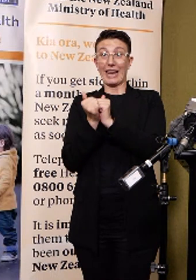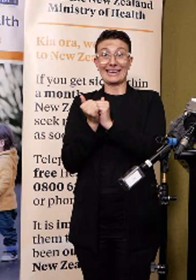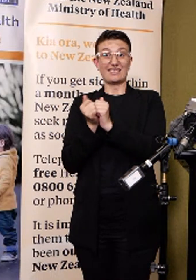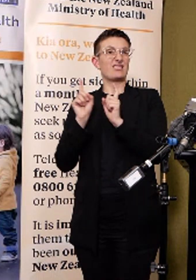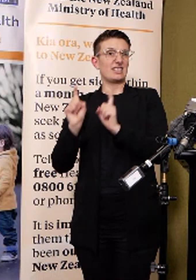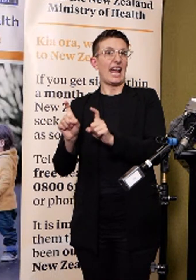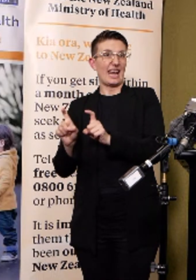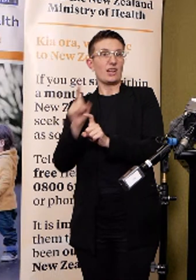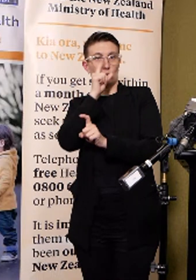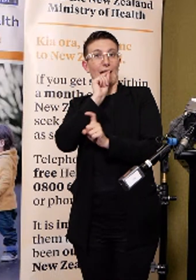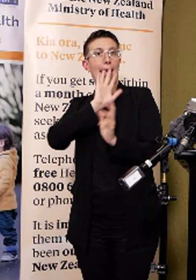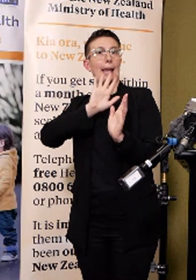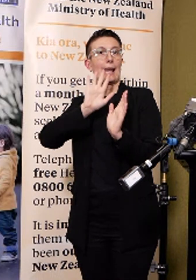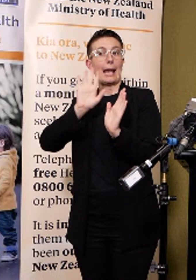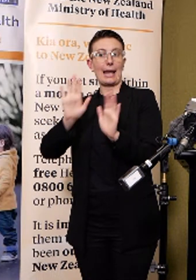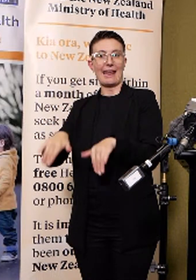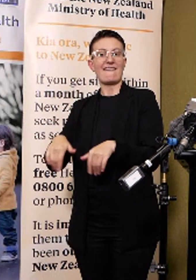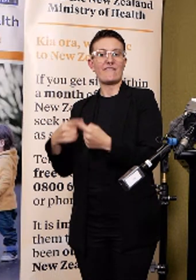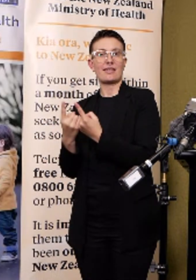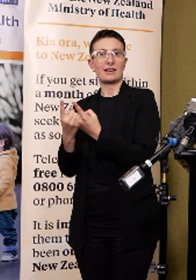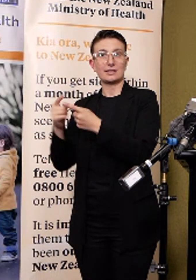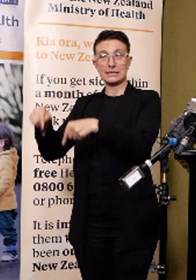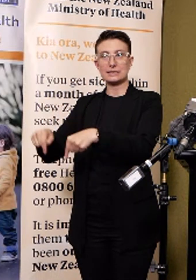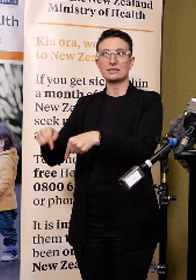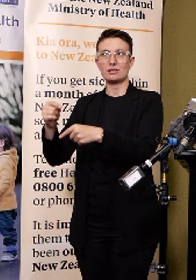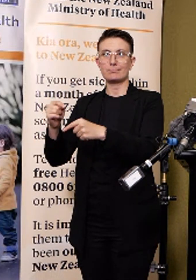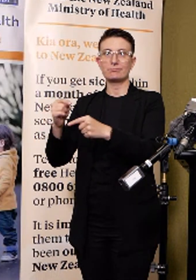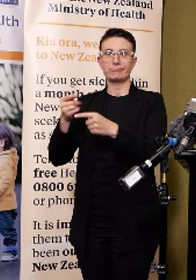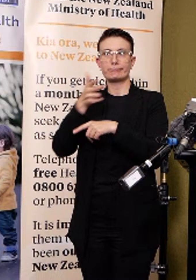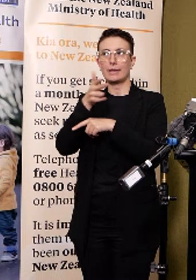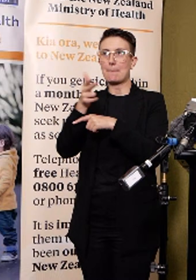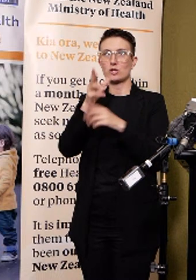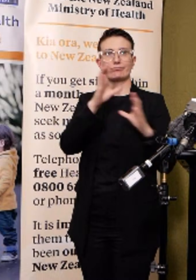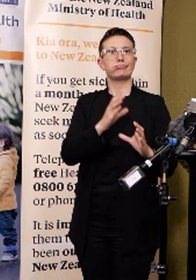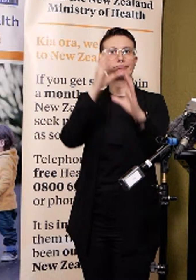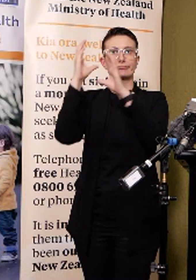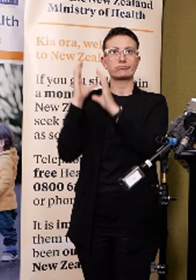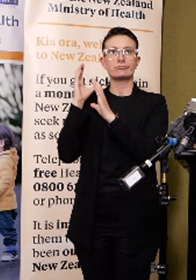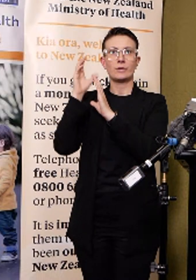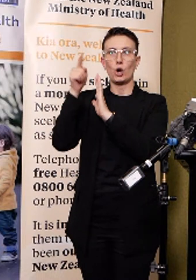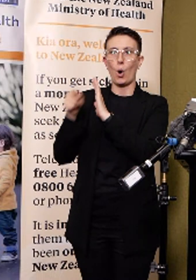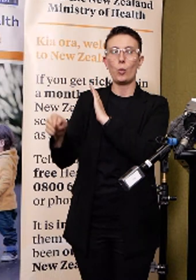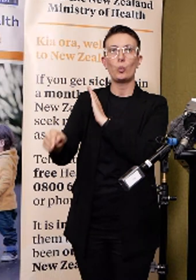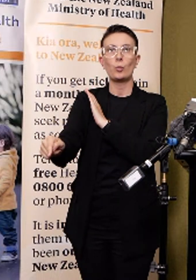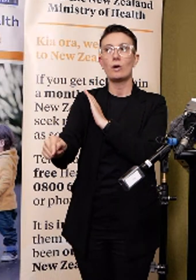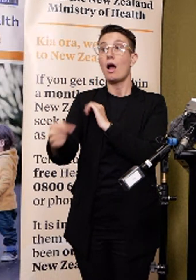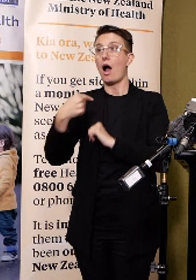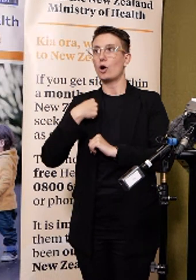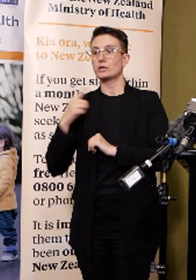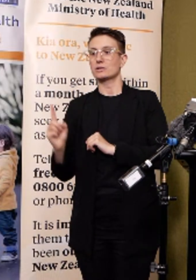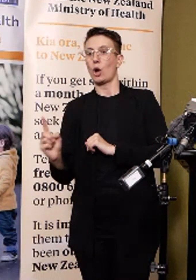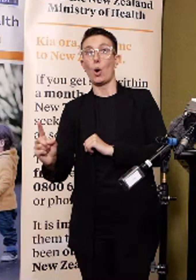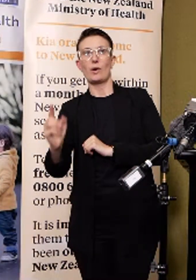here, and just carry your hand-held cameras down. I'll just go ahead and let them know that we're just about ready. Sure.